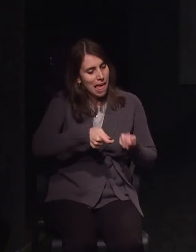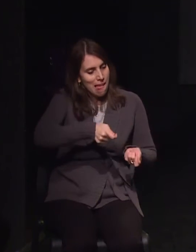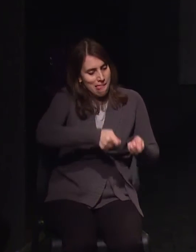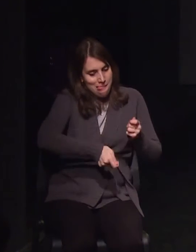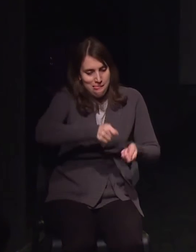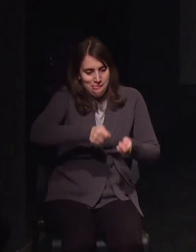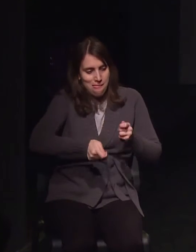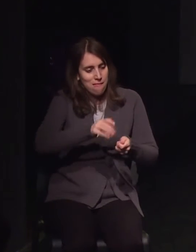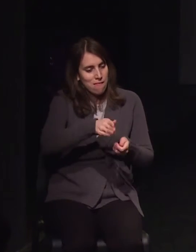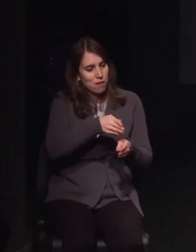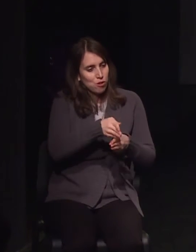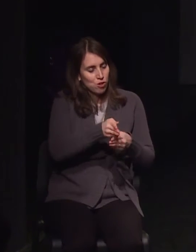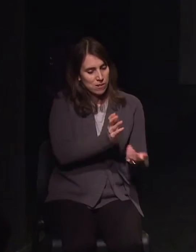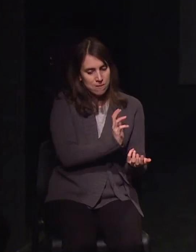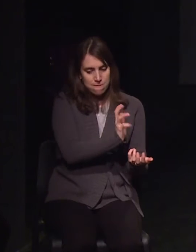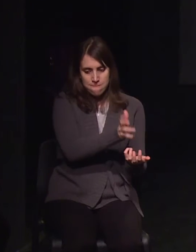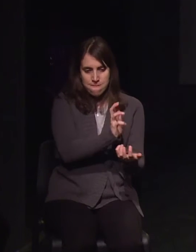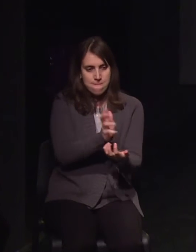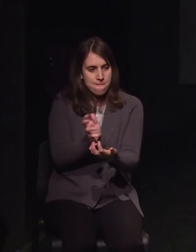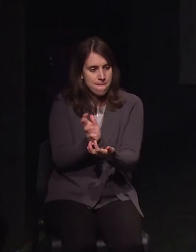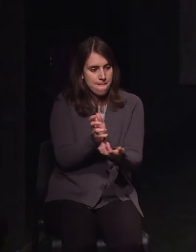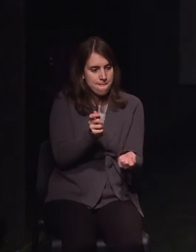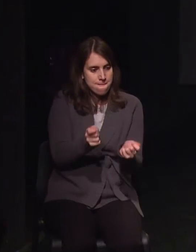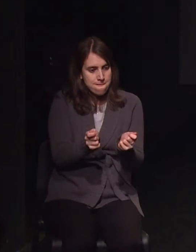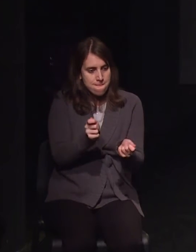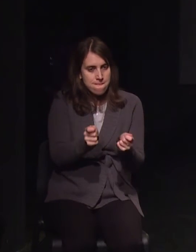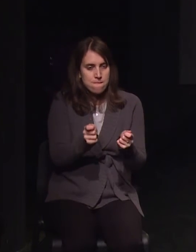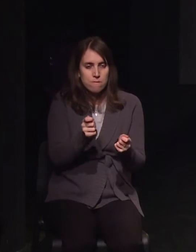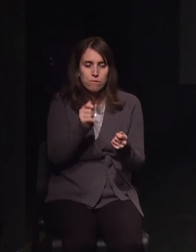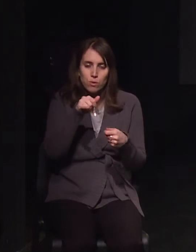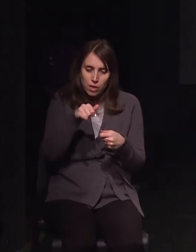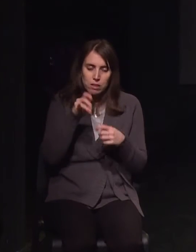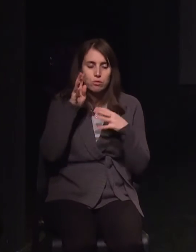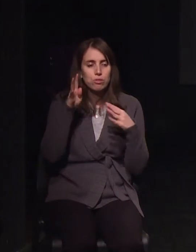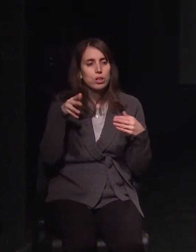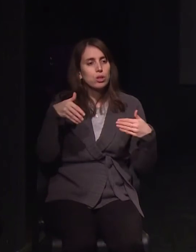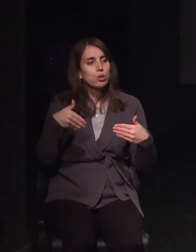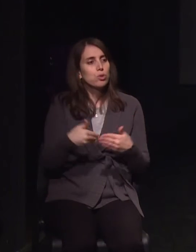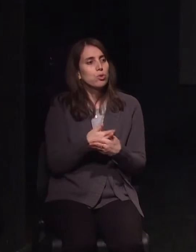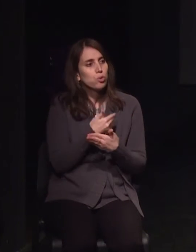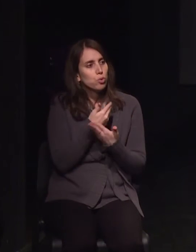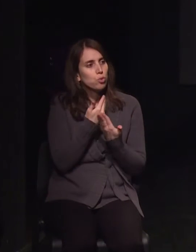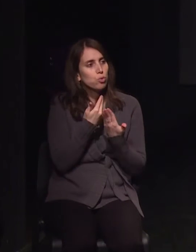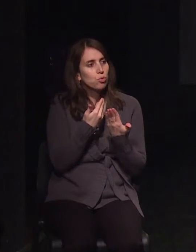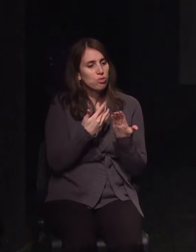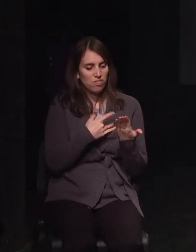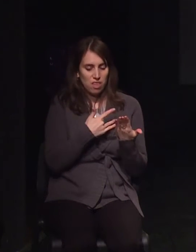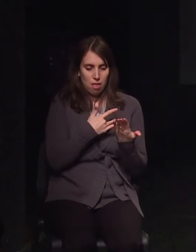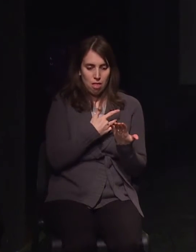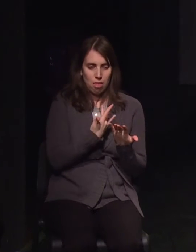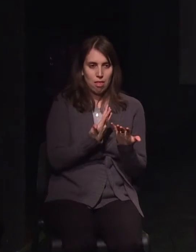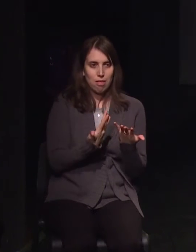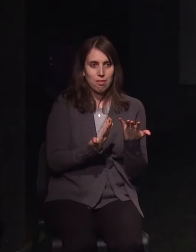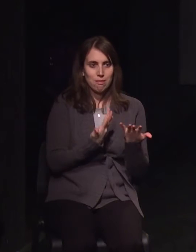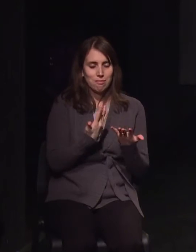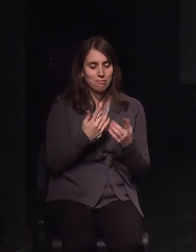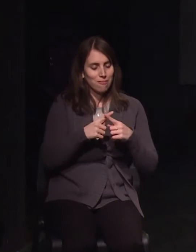what I think it’s doing is it’s creating new timbers of creative voices that we didn’t